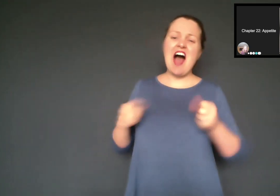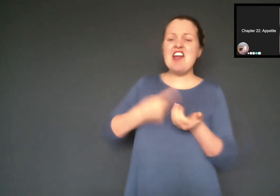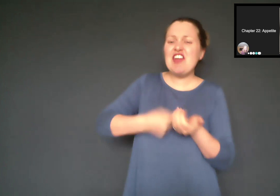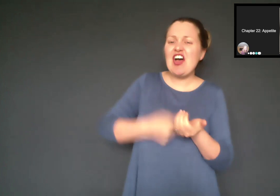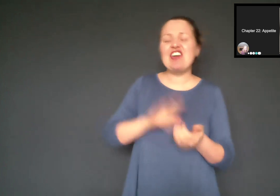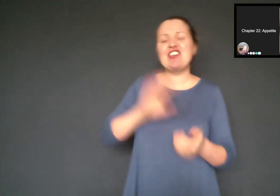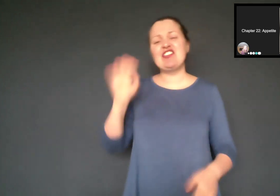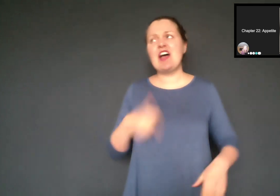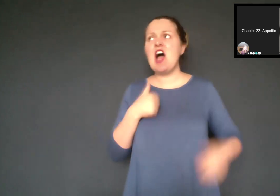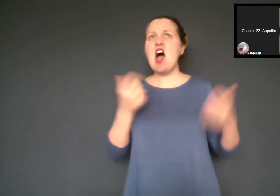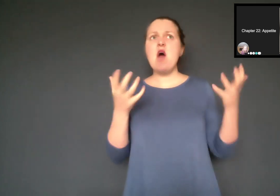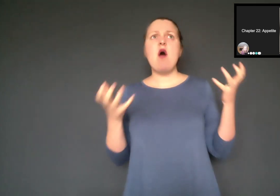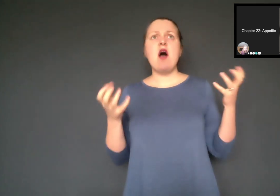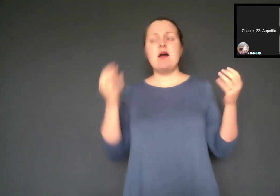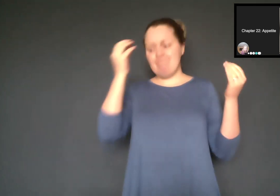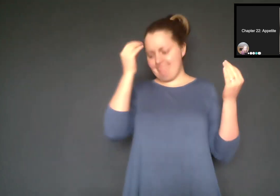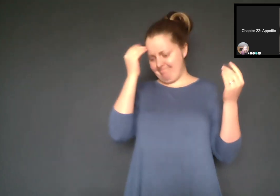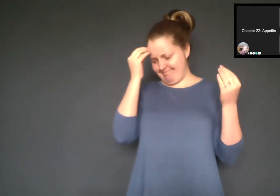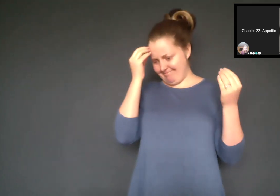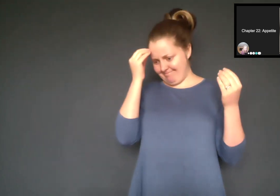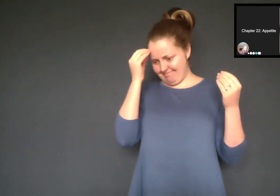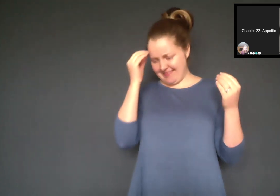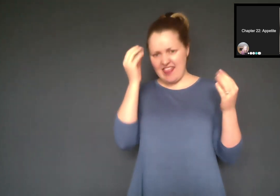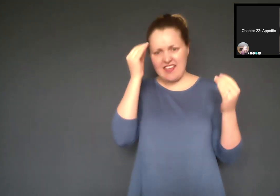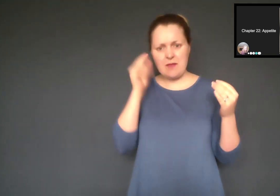he paused ransacking his memory for delicacies he'd heard about